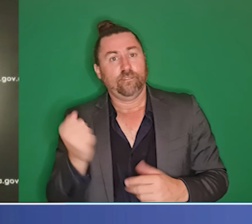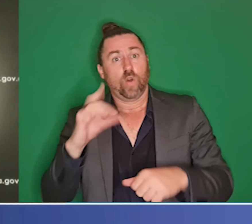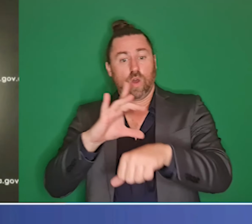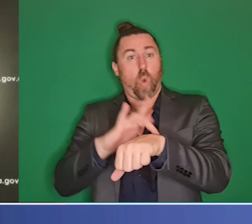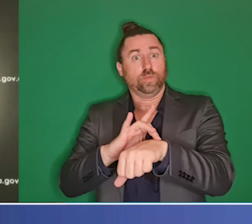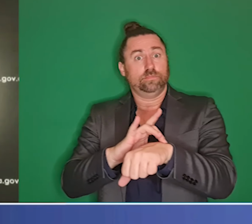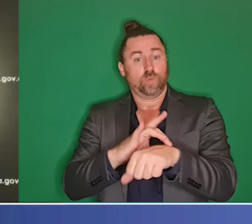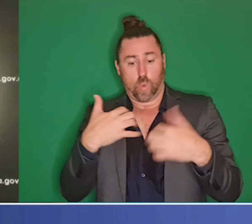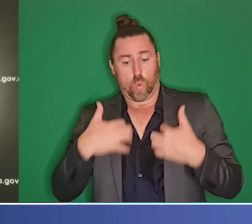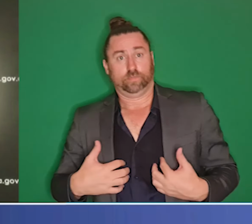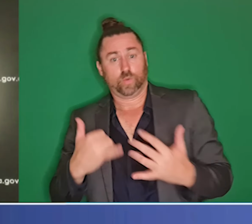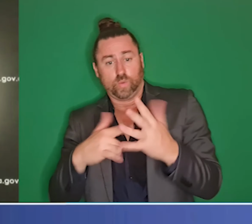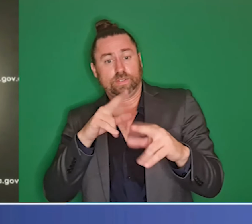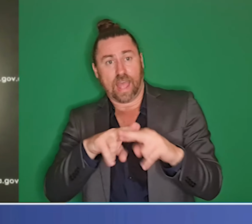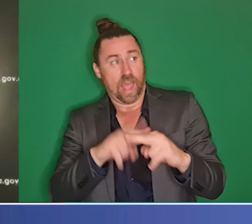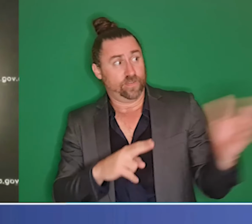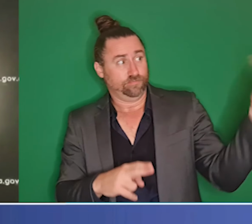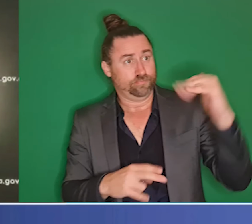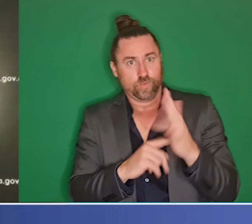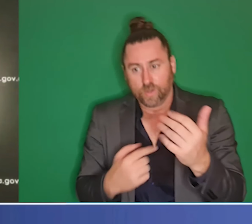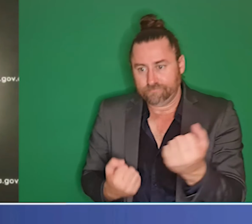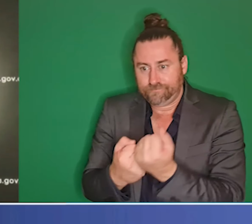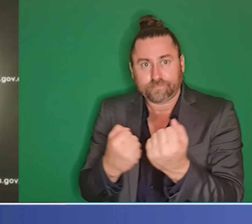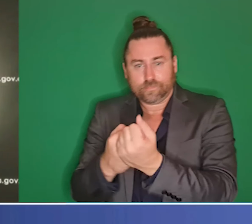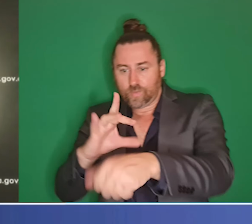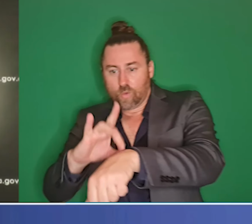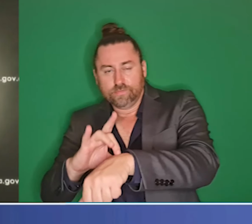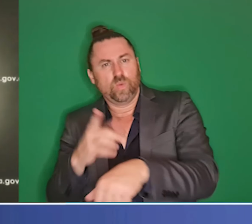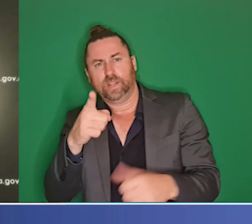to help support hospitals is obviously the safest,